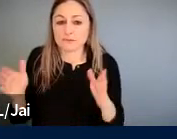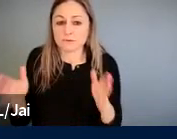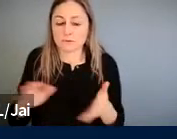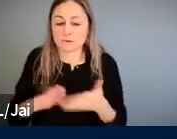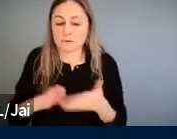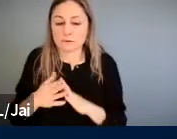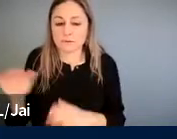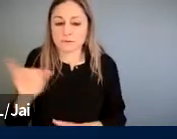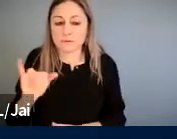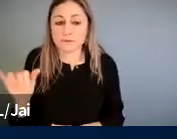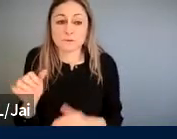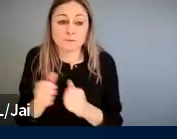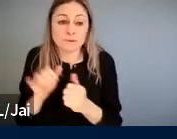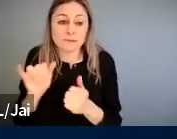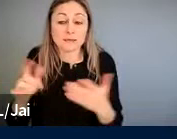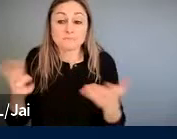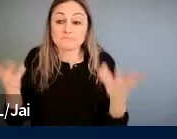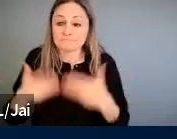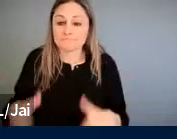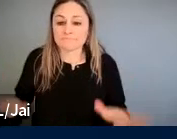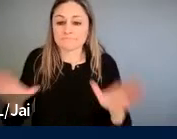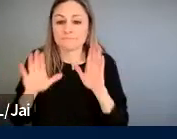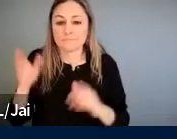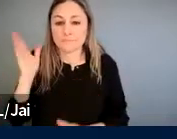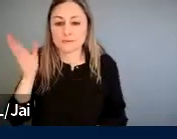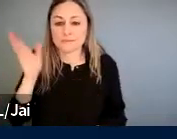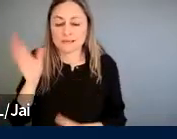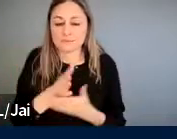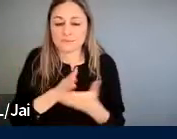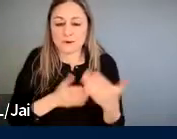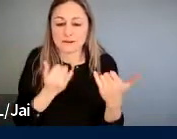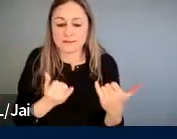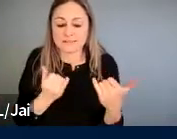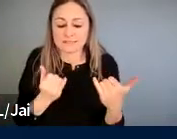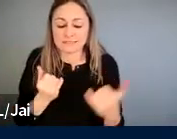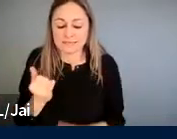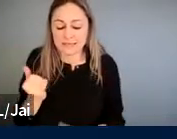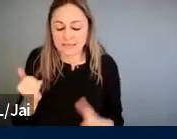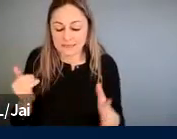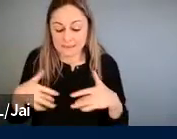So with this, this concludes the presentation portion of today's event. And so at this time,